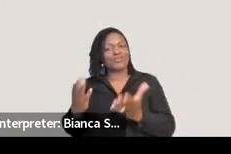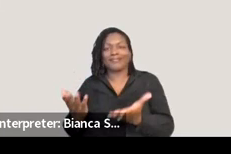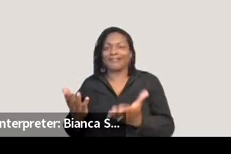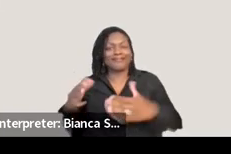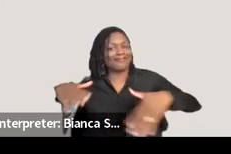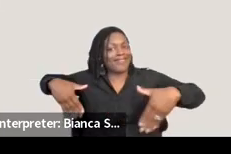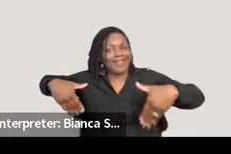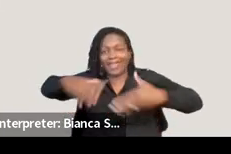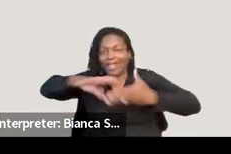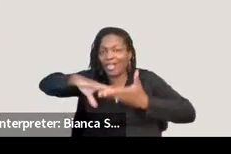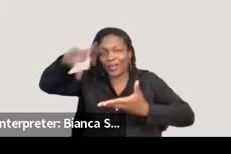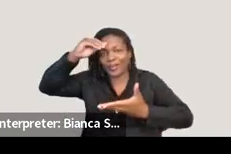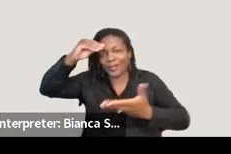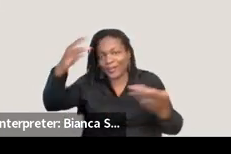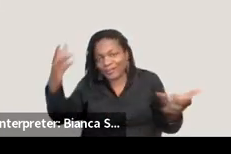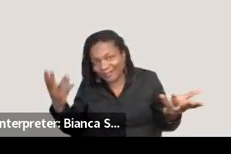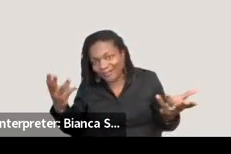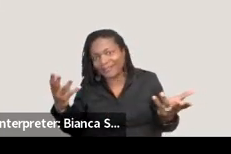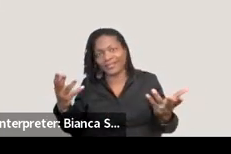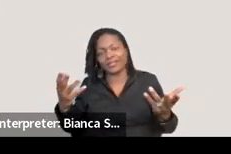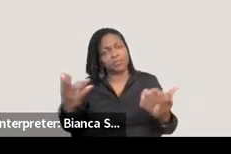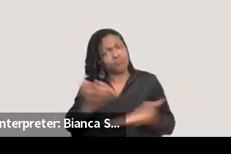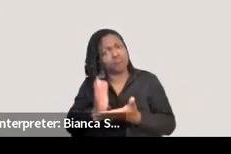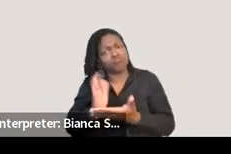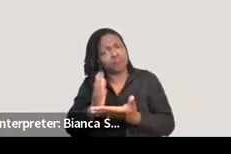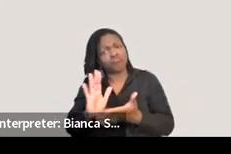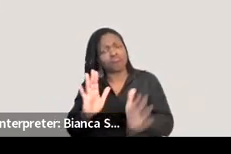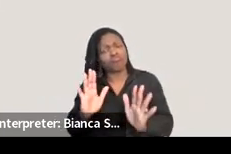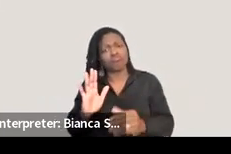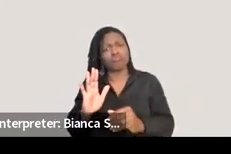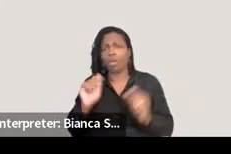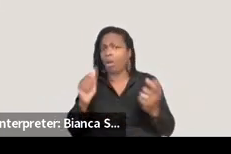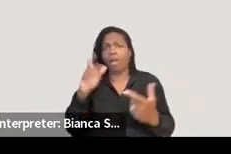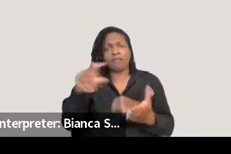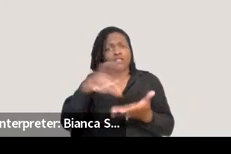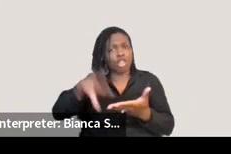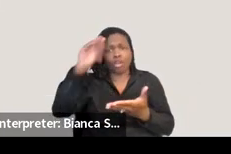And I think that is important that we know that we can't expect them to just know how to do it.